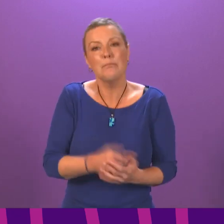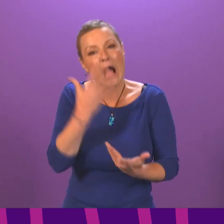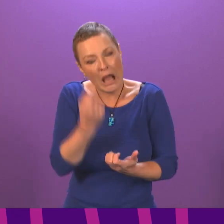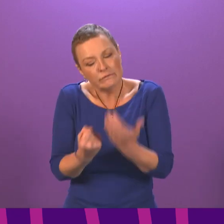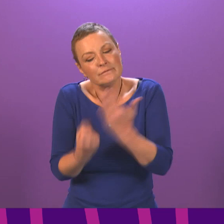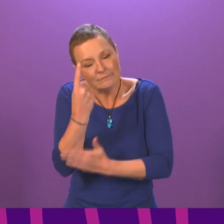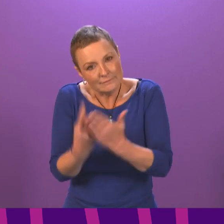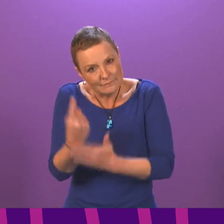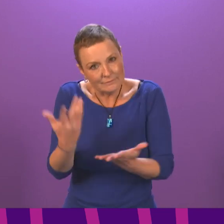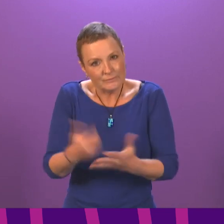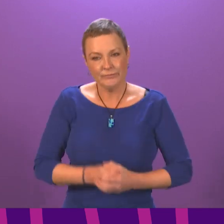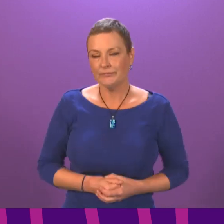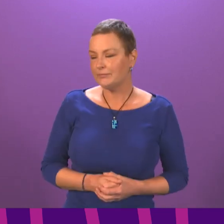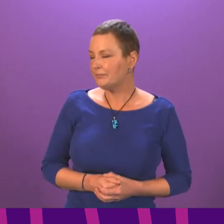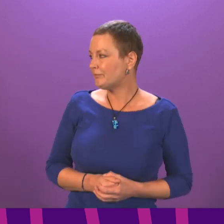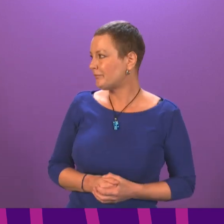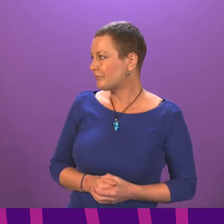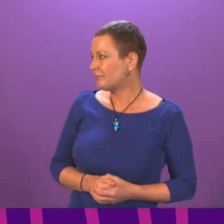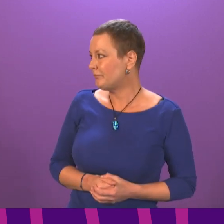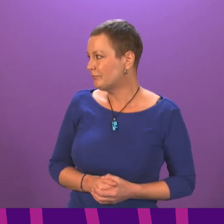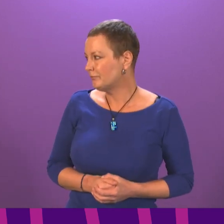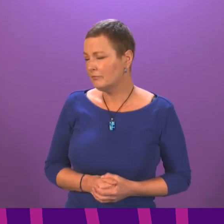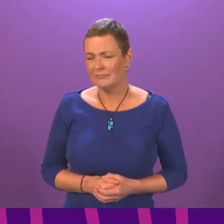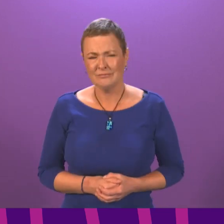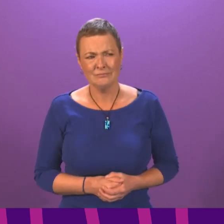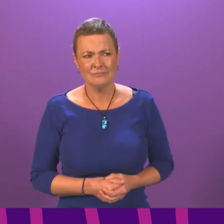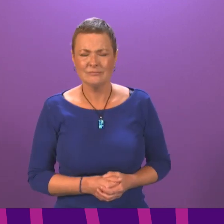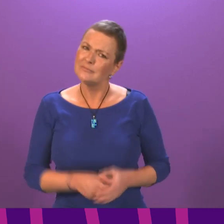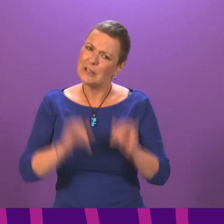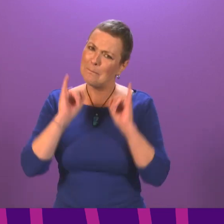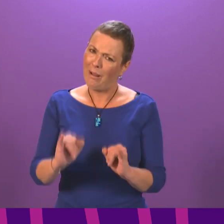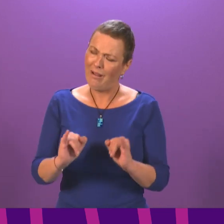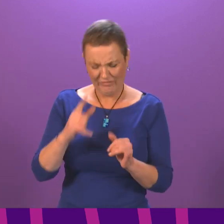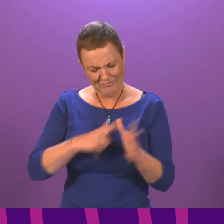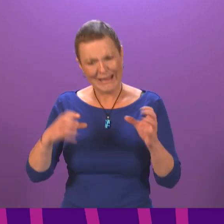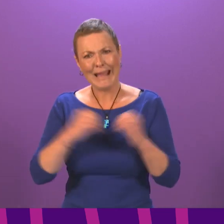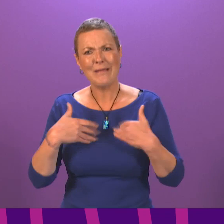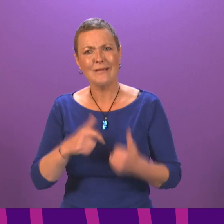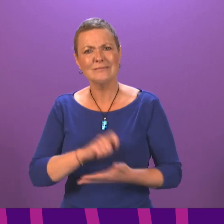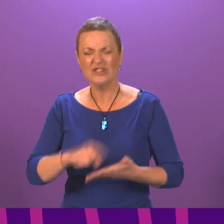Richard Leonard: Given that the Cabinet Secretary for Health and Sport has described it as “a very small number”, I would have thought that it would